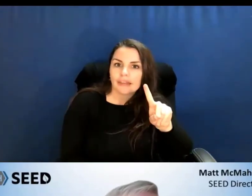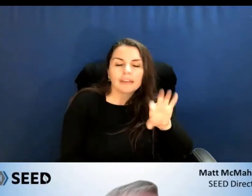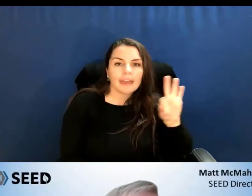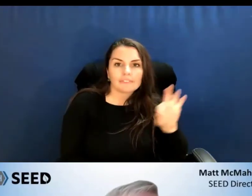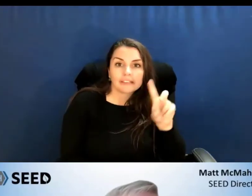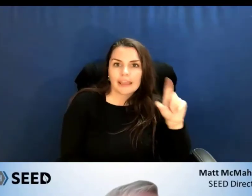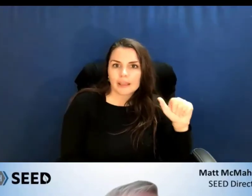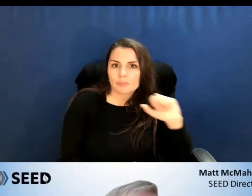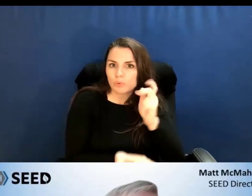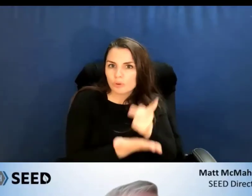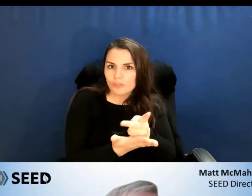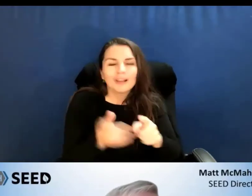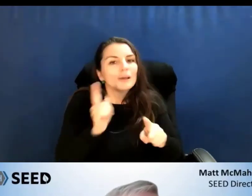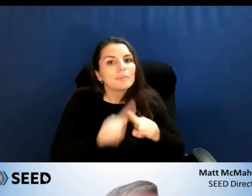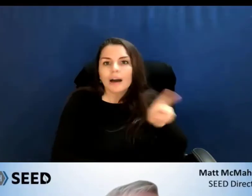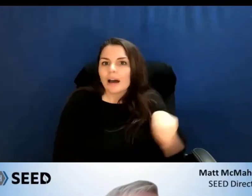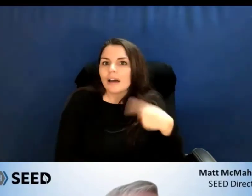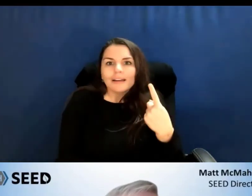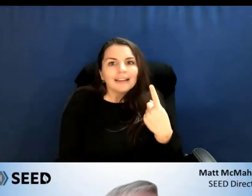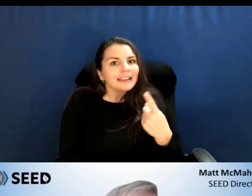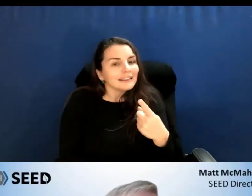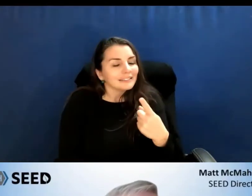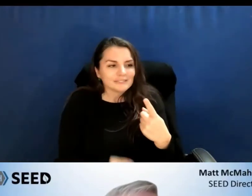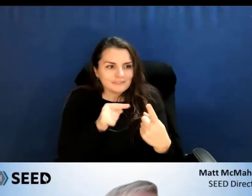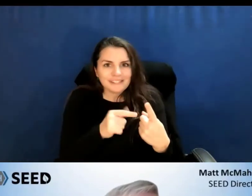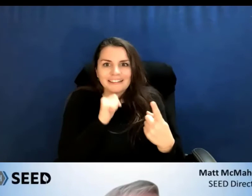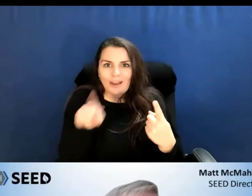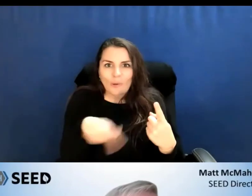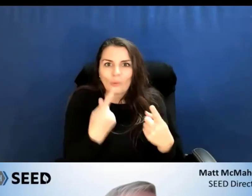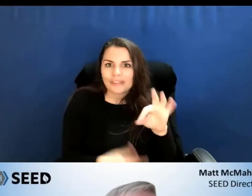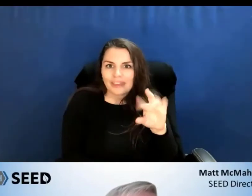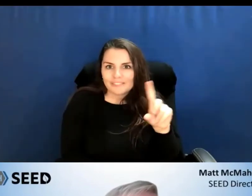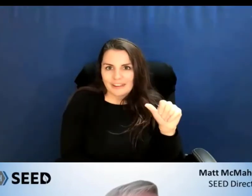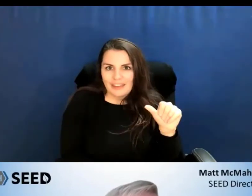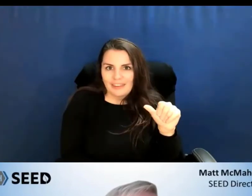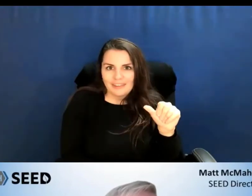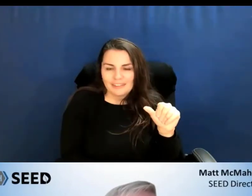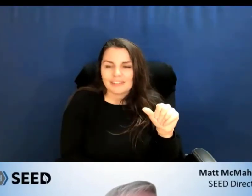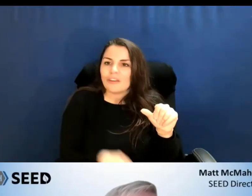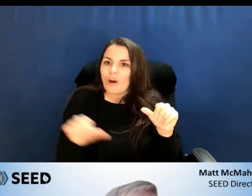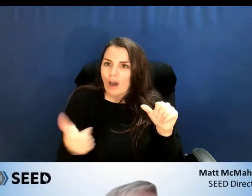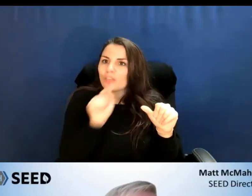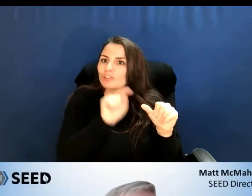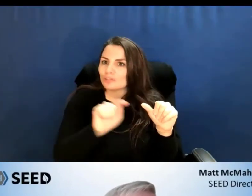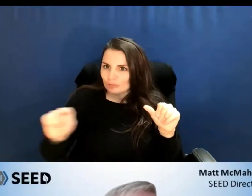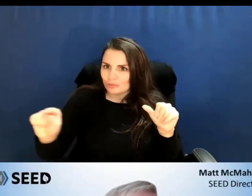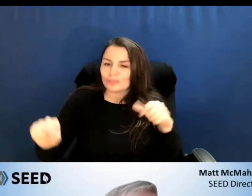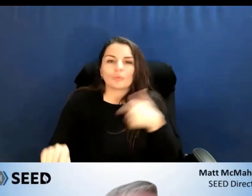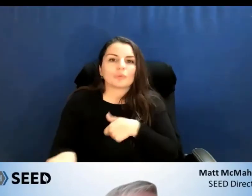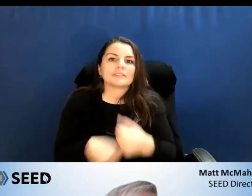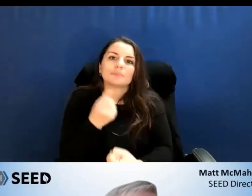It's important to note that we support more than that, as well, so there's a lot of opportunity here.